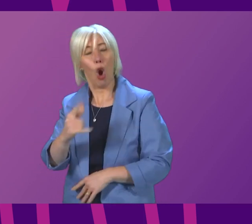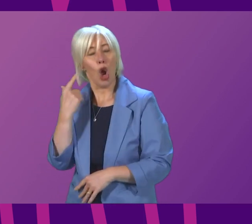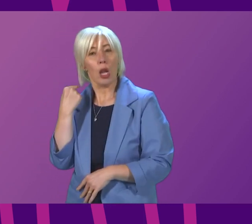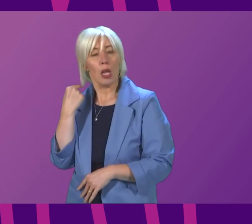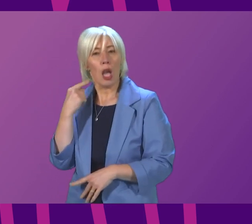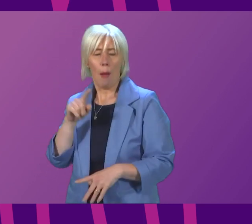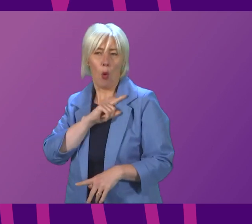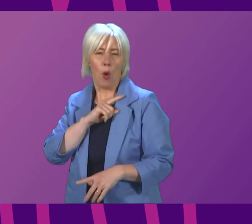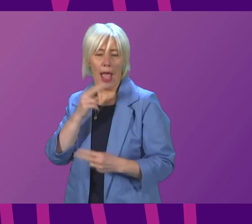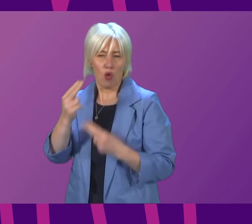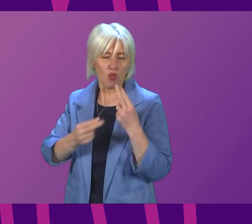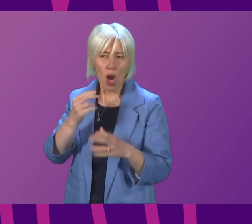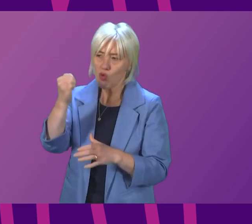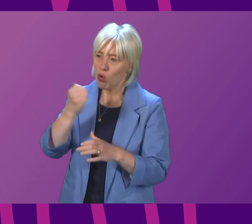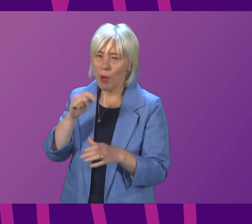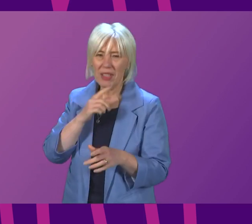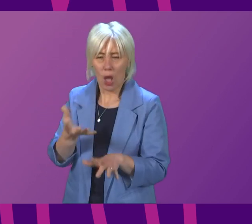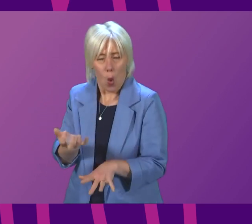still being held back by her Government?